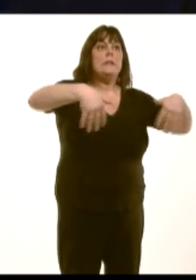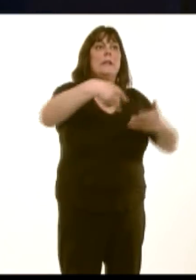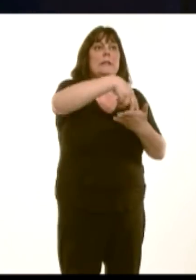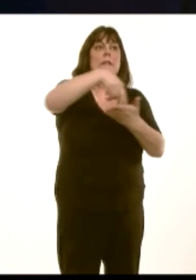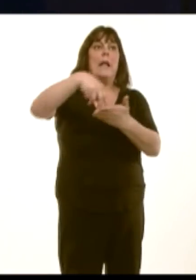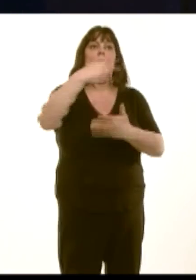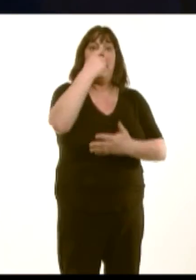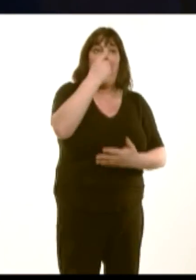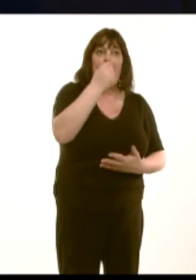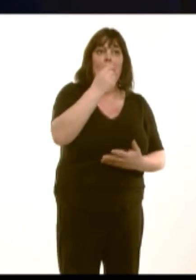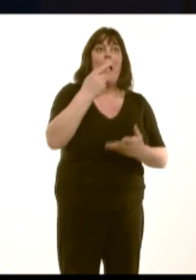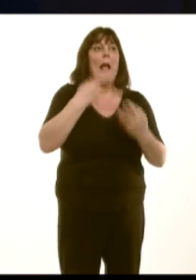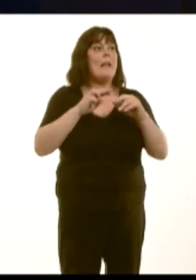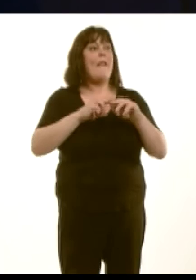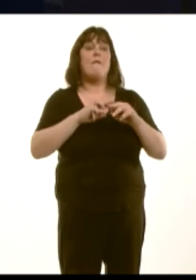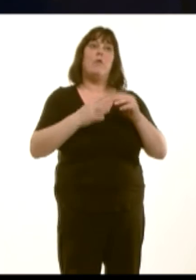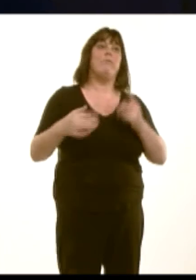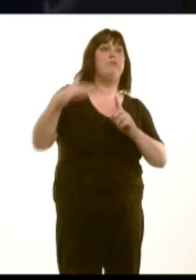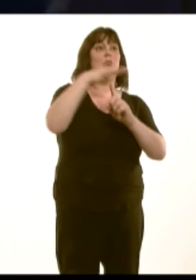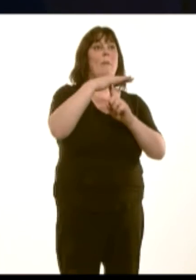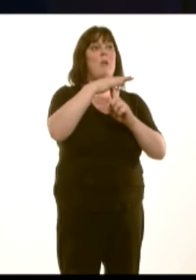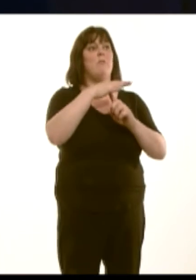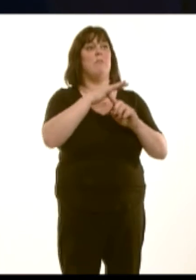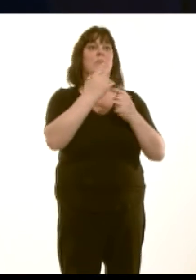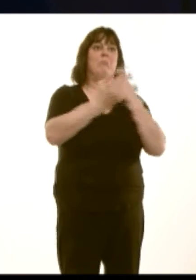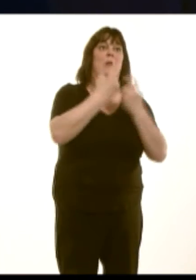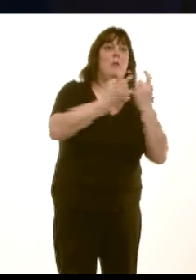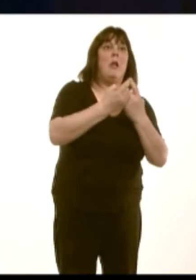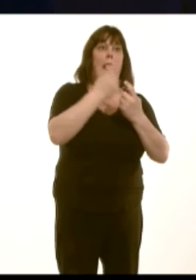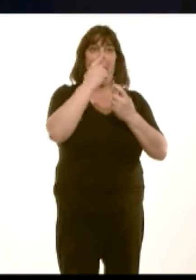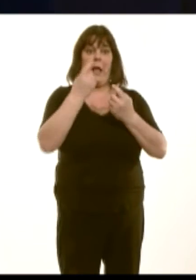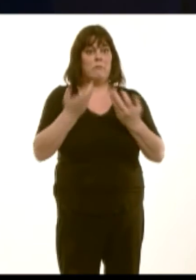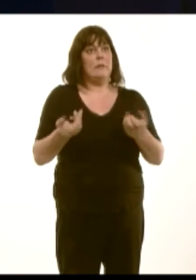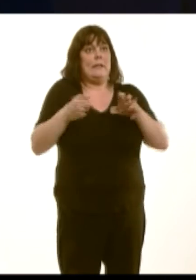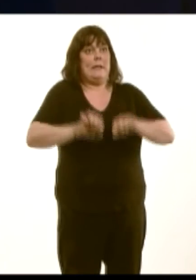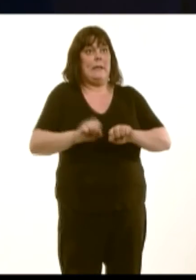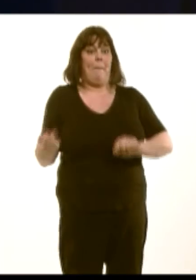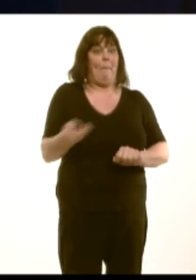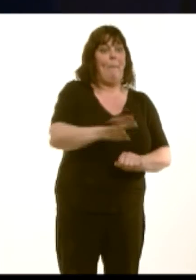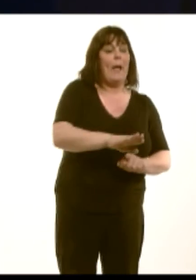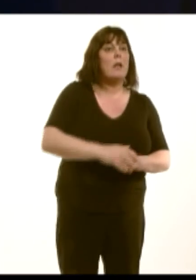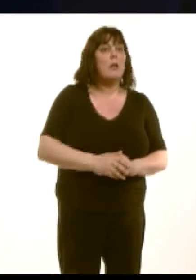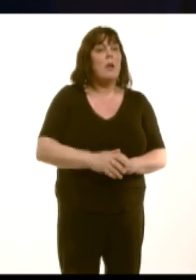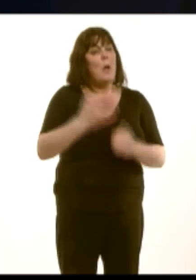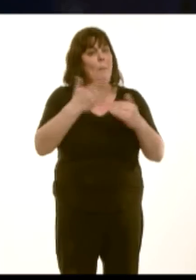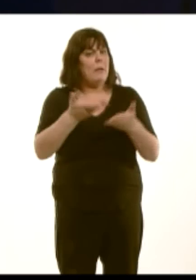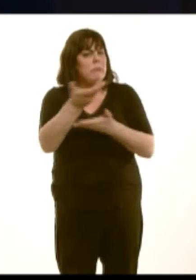Champions League matches, for example. So, have you had any discussions with the Football Supportersí Federation, because